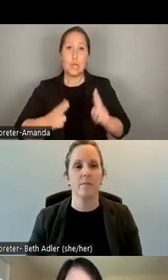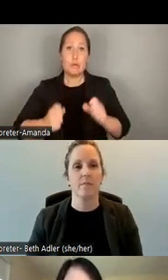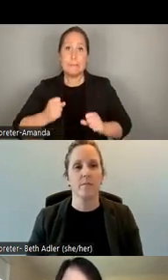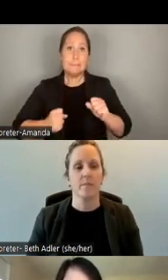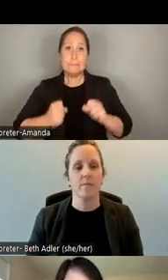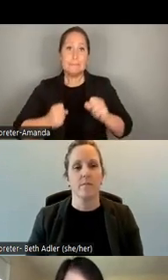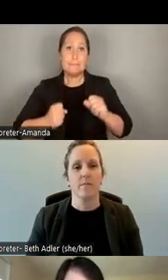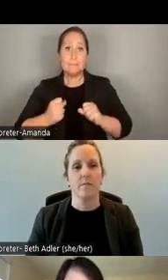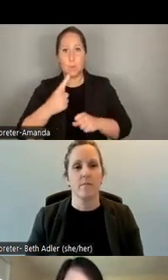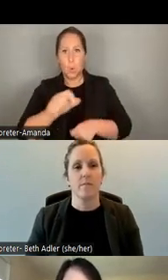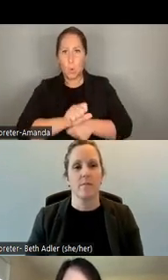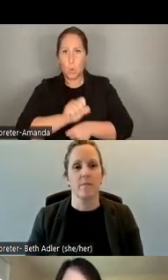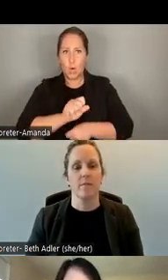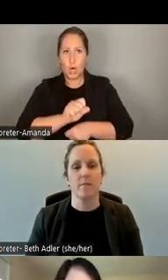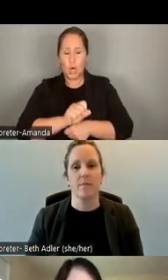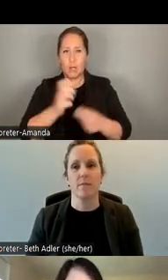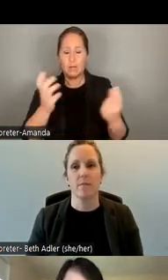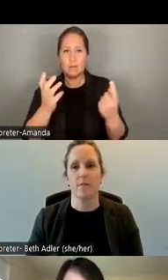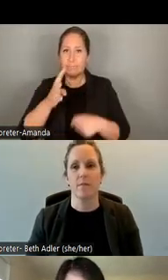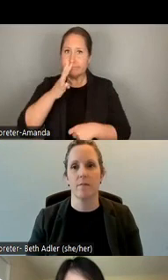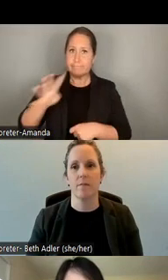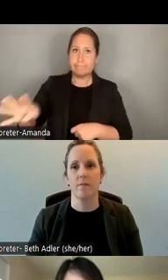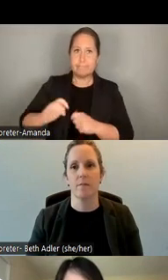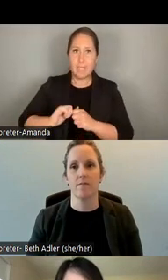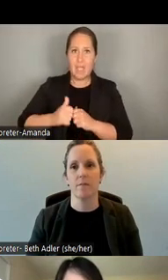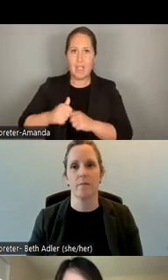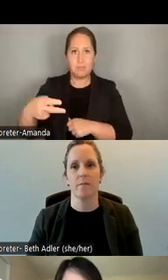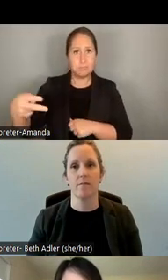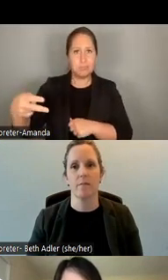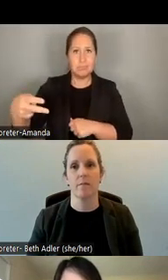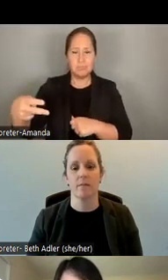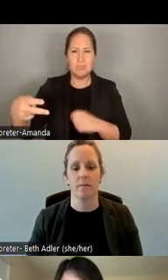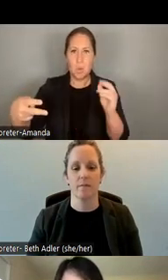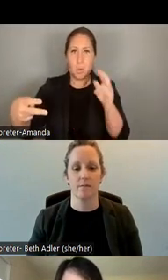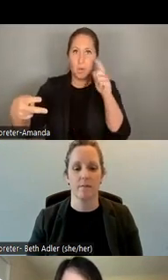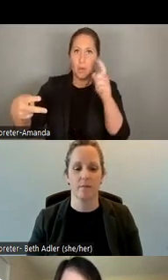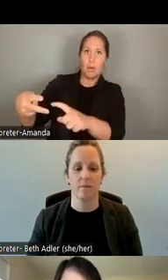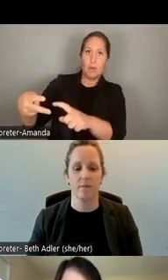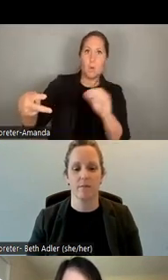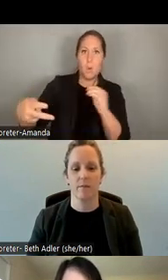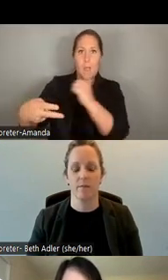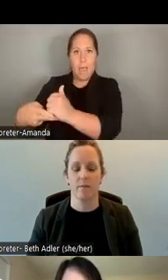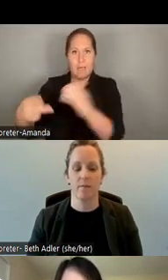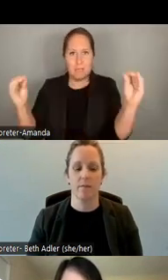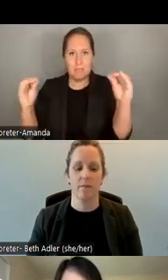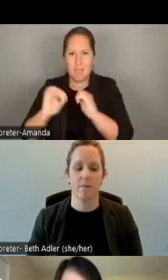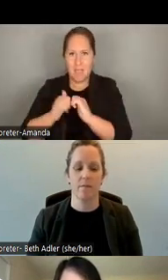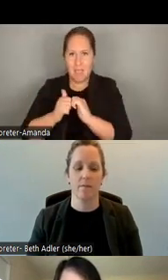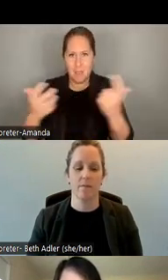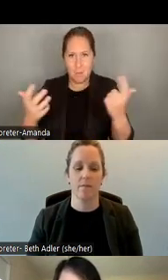anesthetized to the body of a fellow human being next to him and I really believe that a